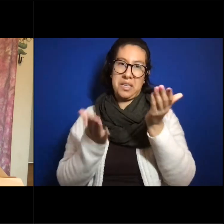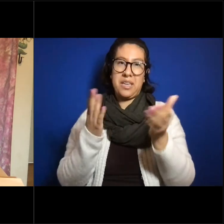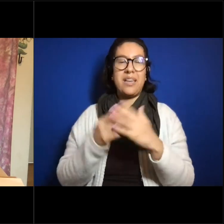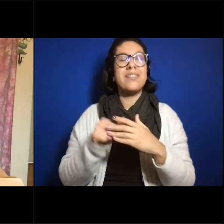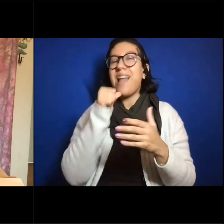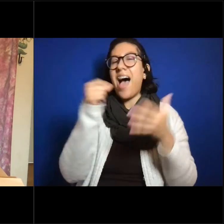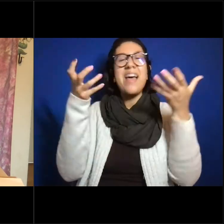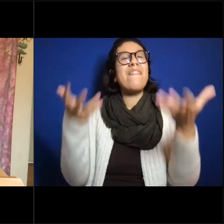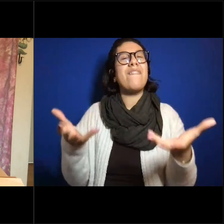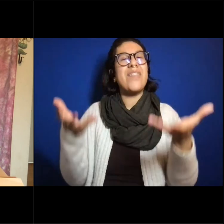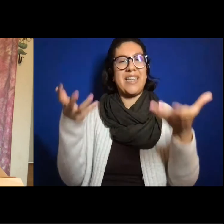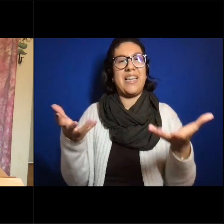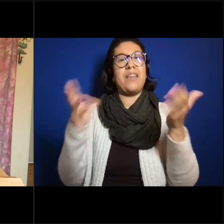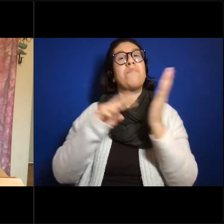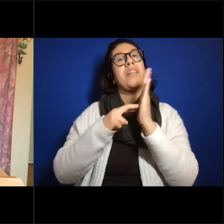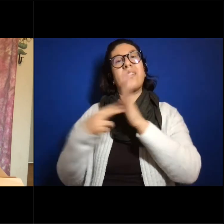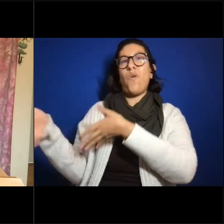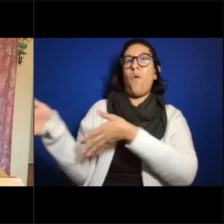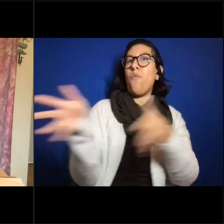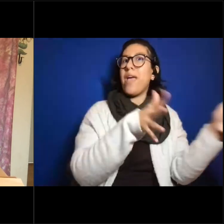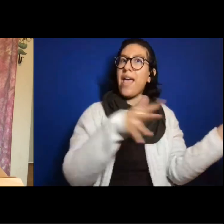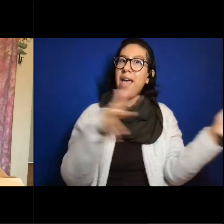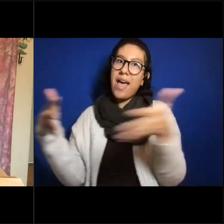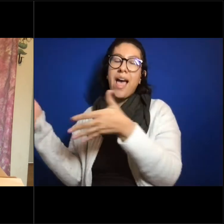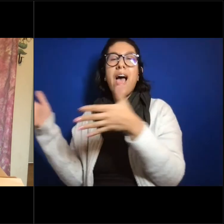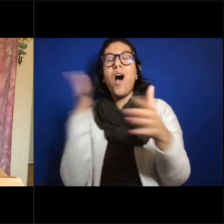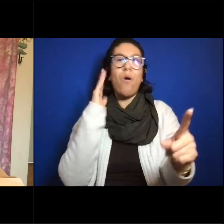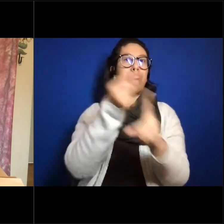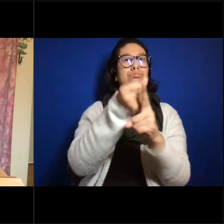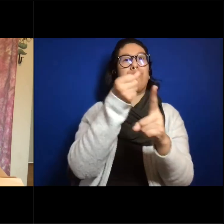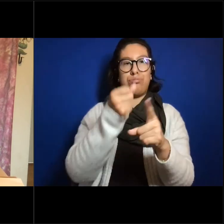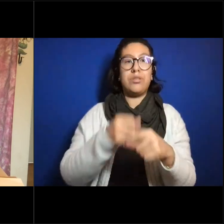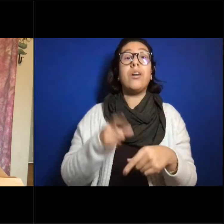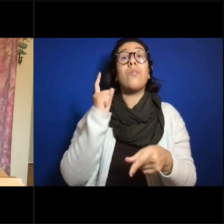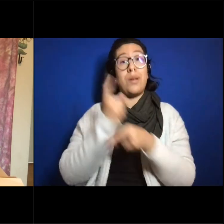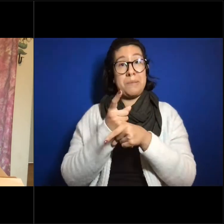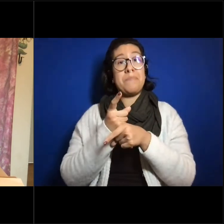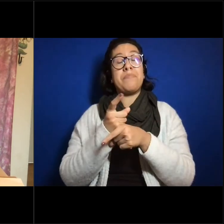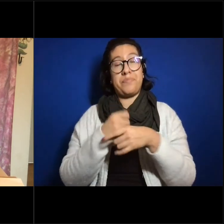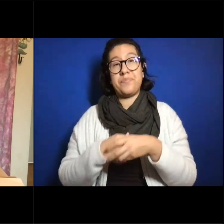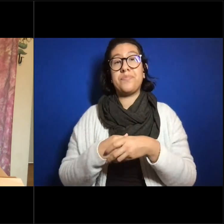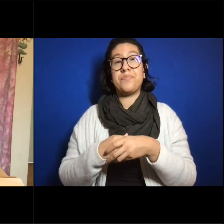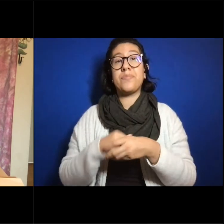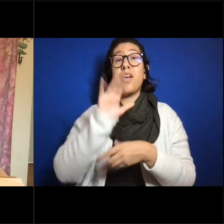So the wind would push it really easily. So you guys are correct. If it's, your materials are heavier